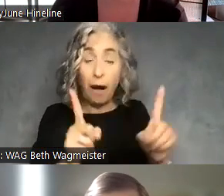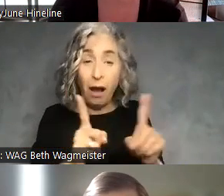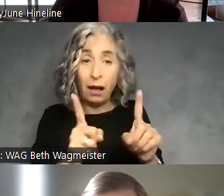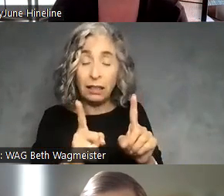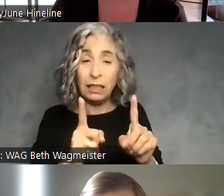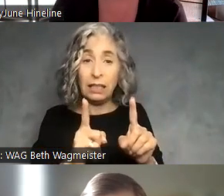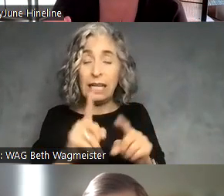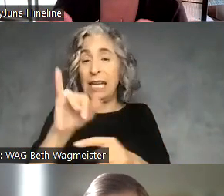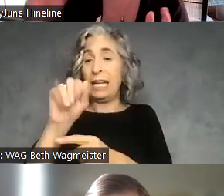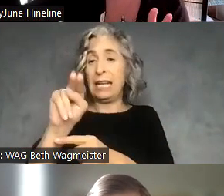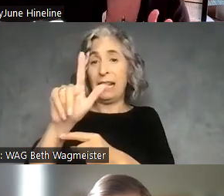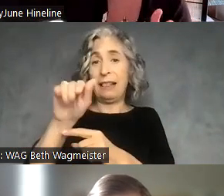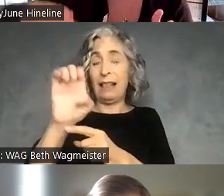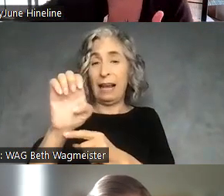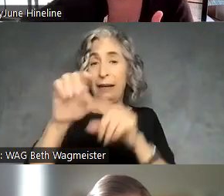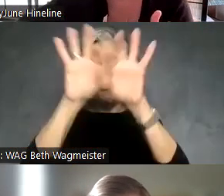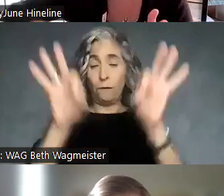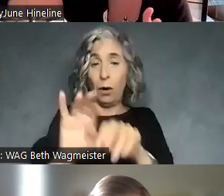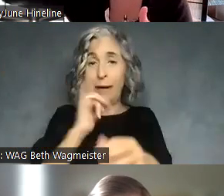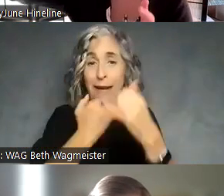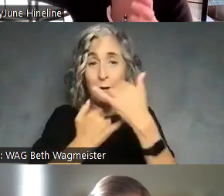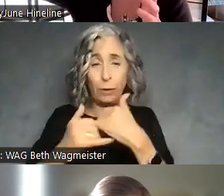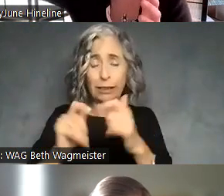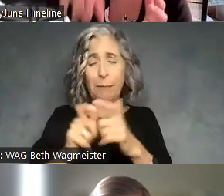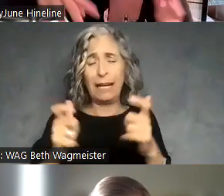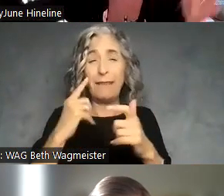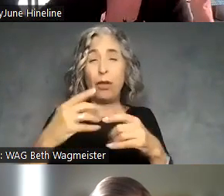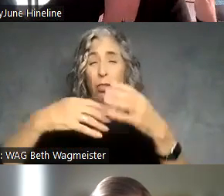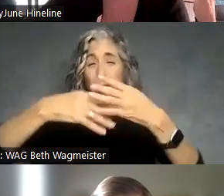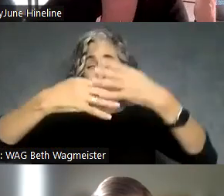like having that placeholder text and having the inline error messaging, I know that's a lot,